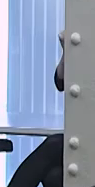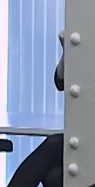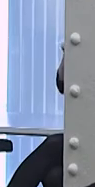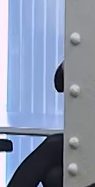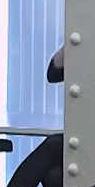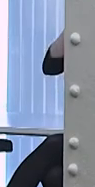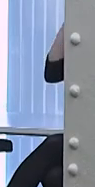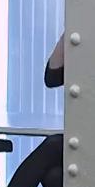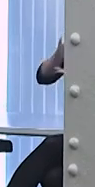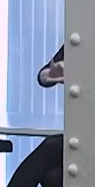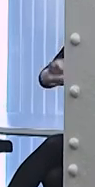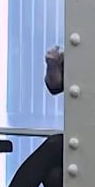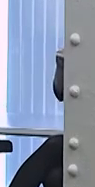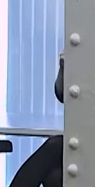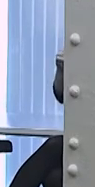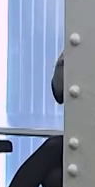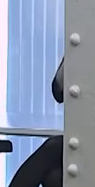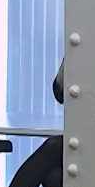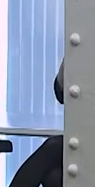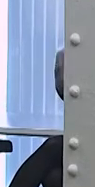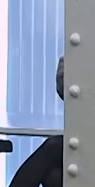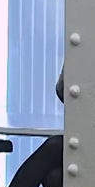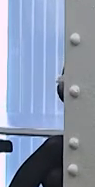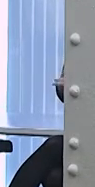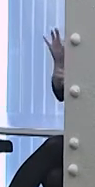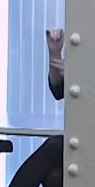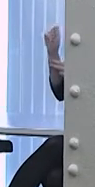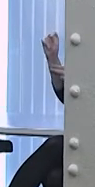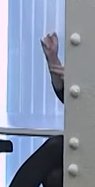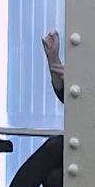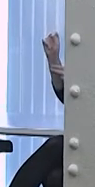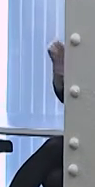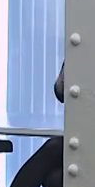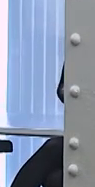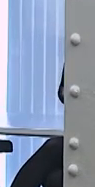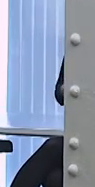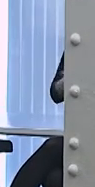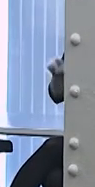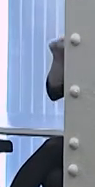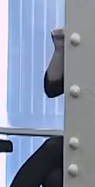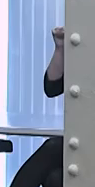so that is my terminology there. But the thing that you often see there